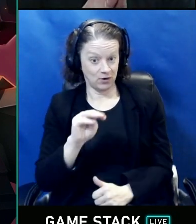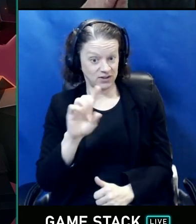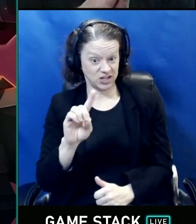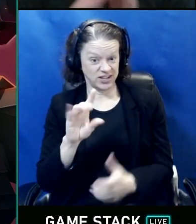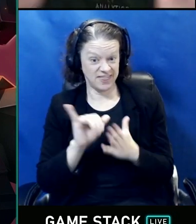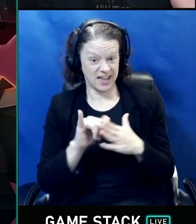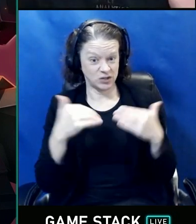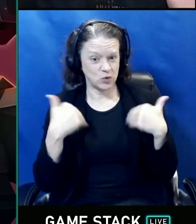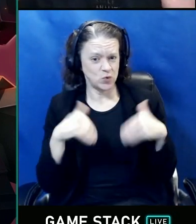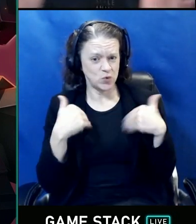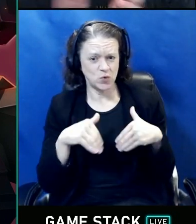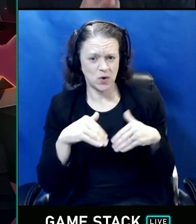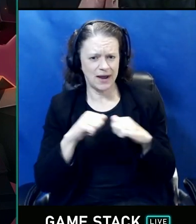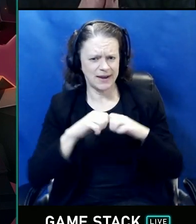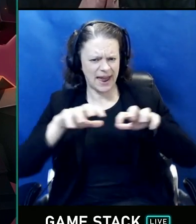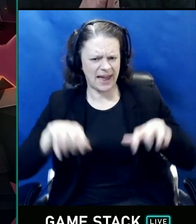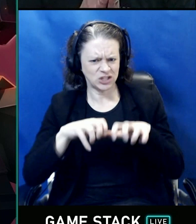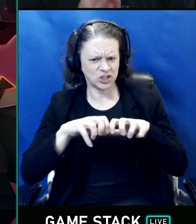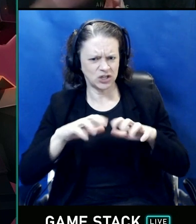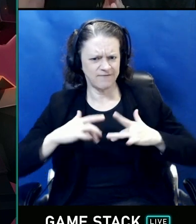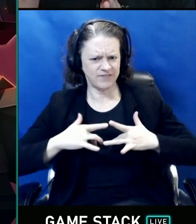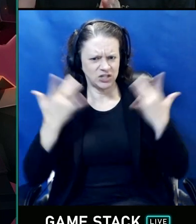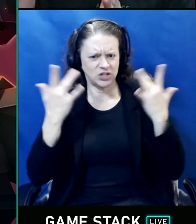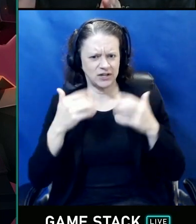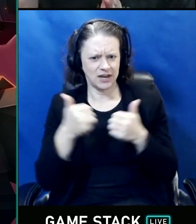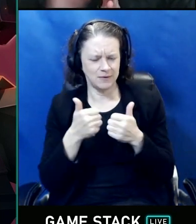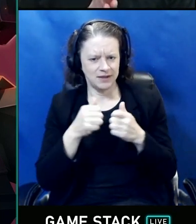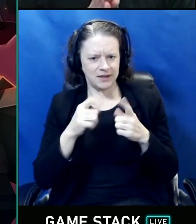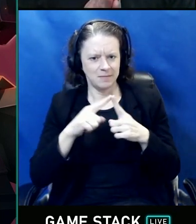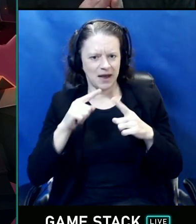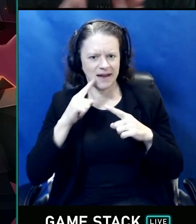It's inspired by classic dungeon crawlers. Up to four players